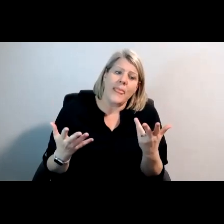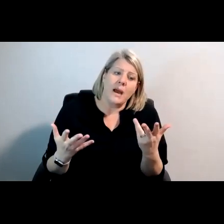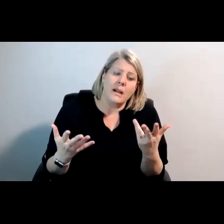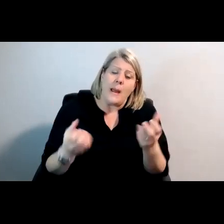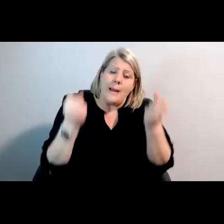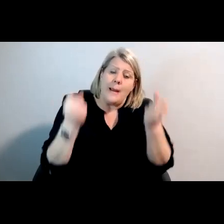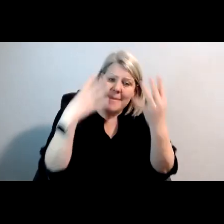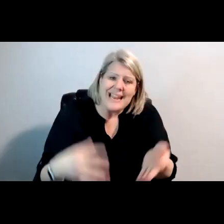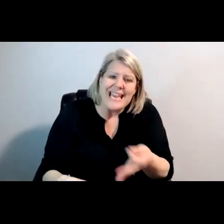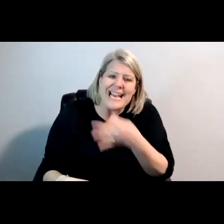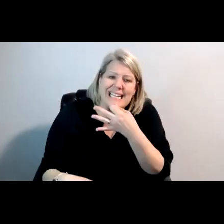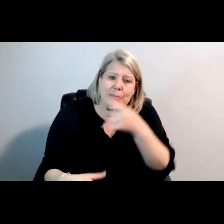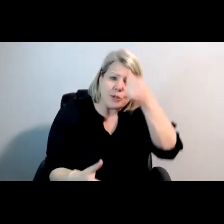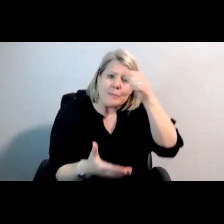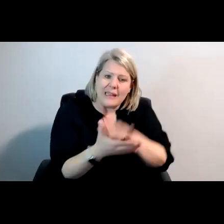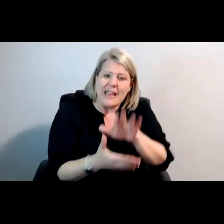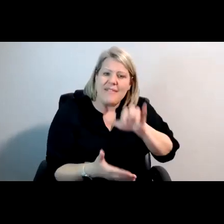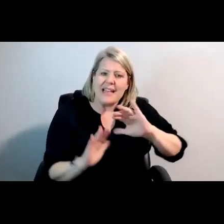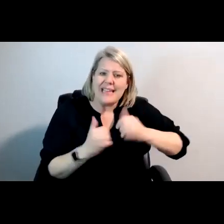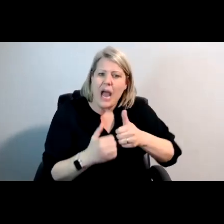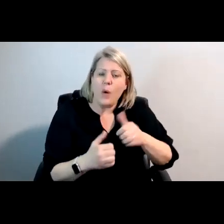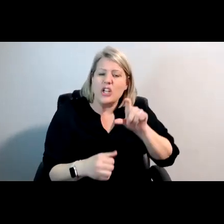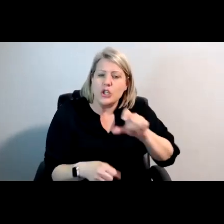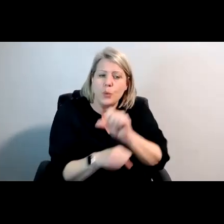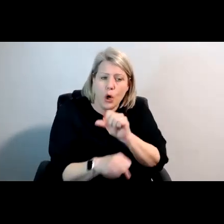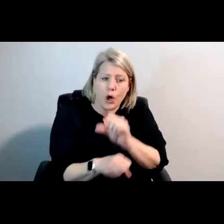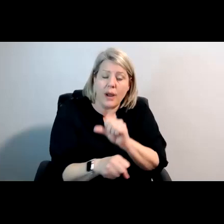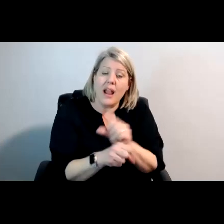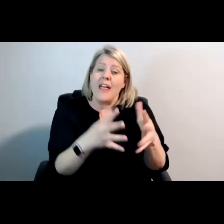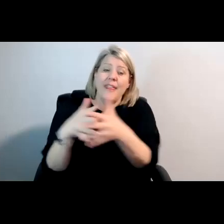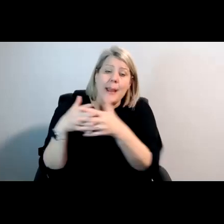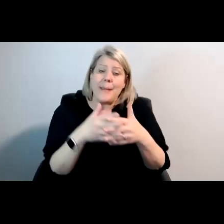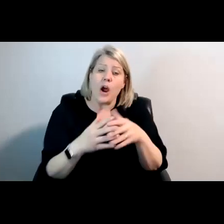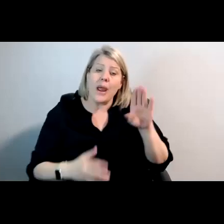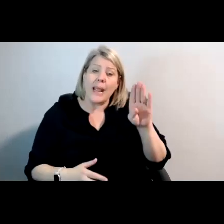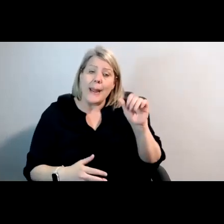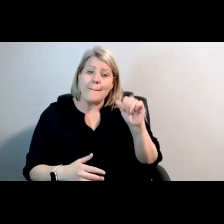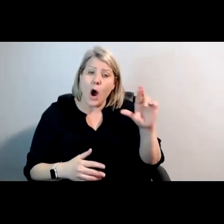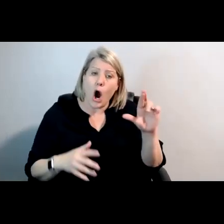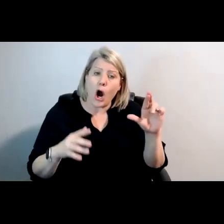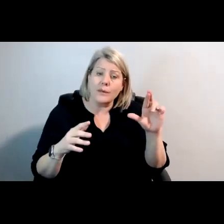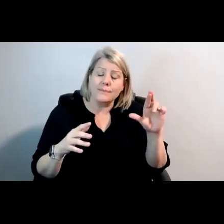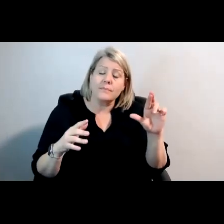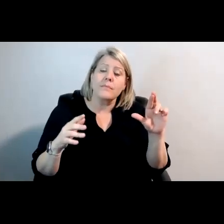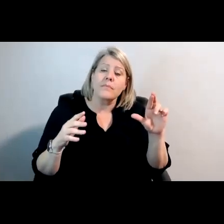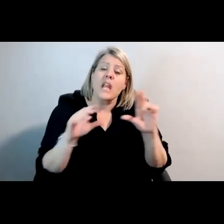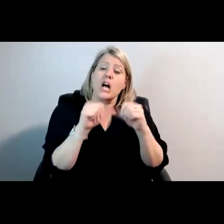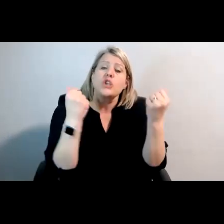believe guardianship should work. The American Bar Association has really encouraged the states to consider this uniform law.